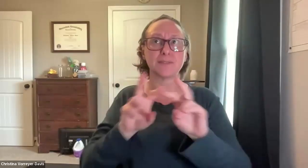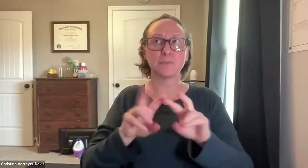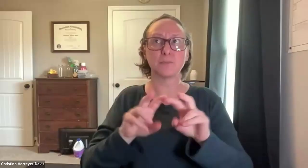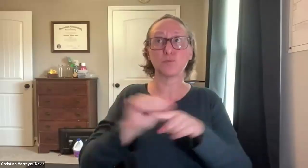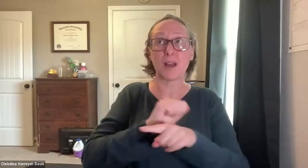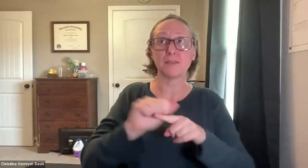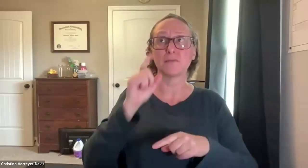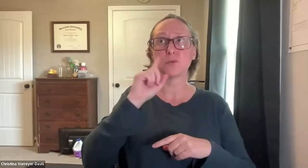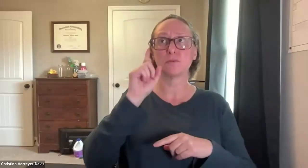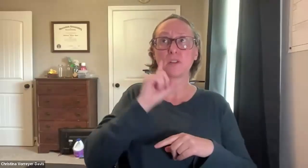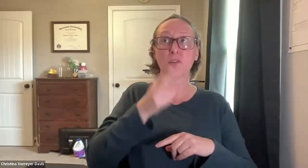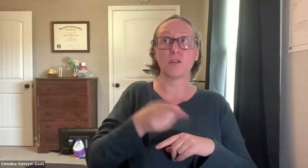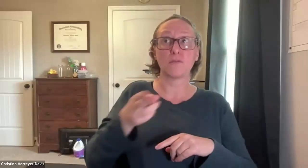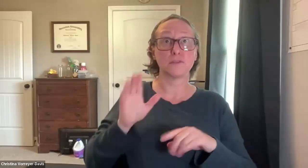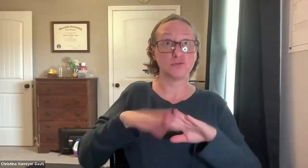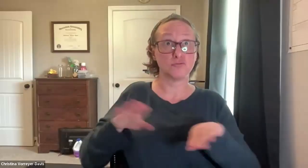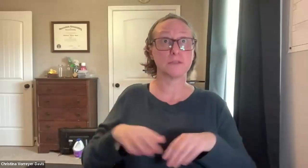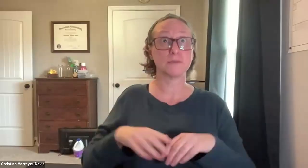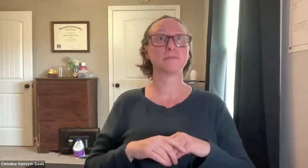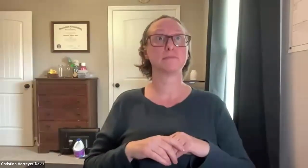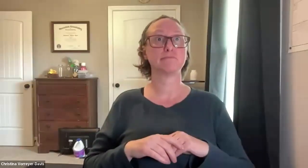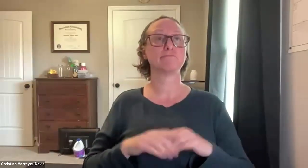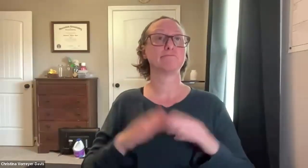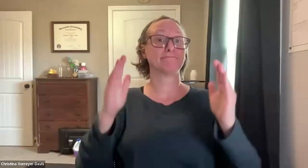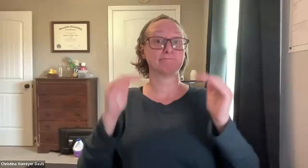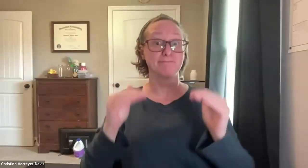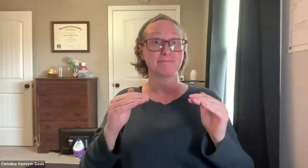fully accessible assessment practices for Deaf children.